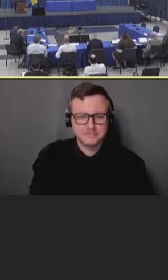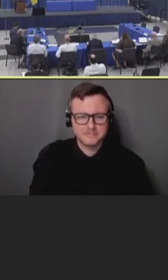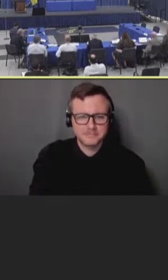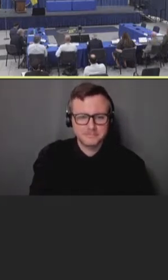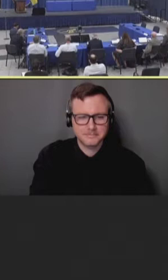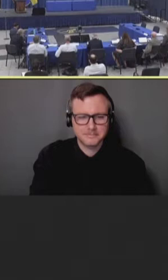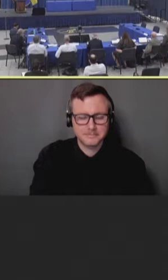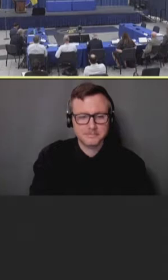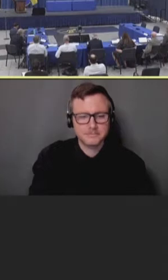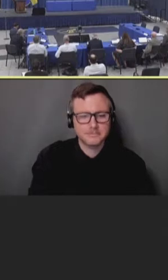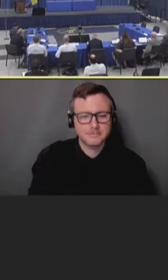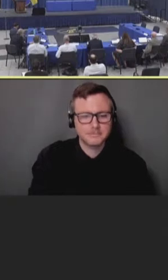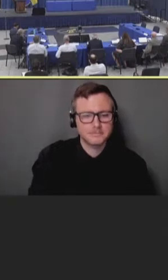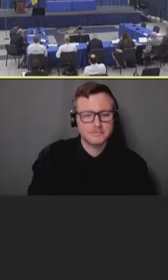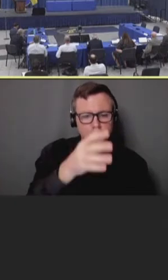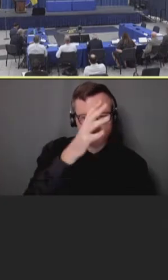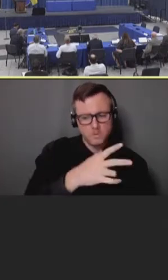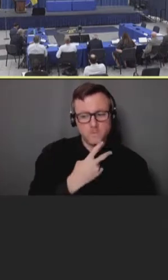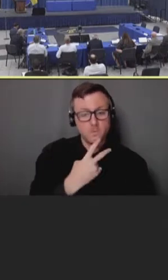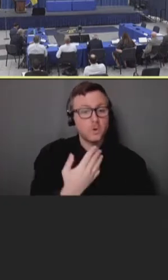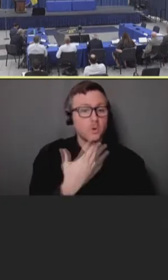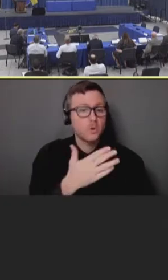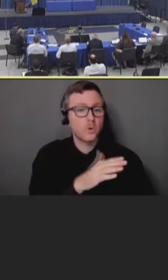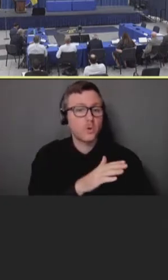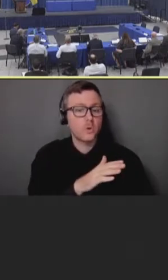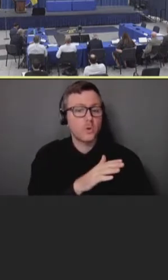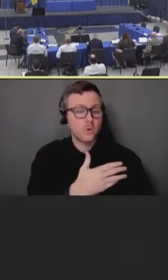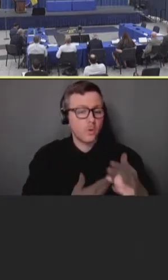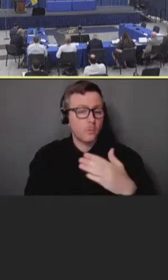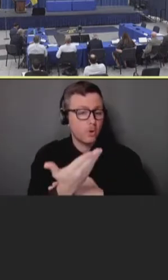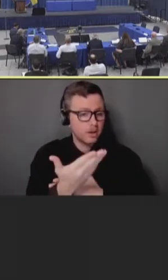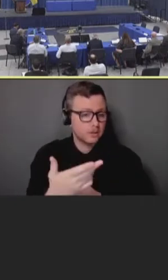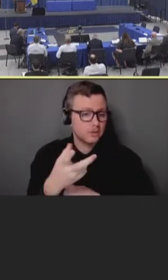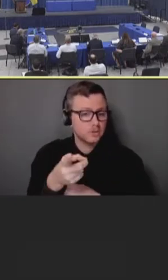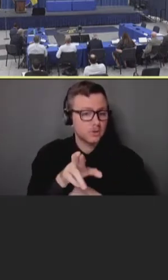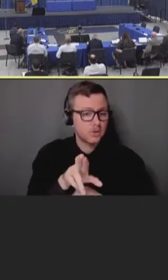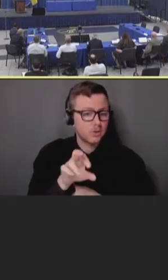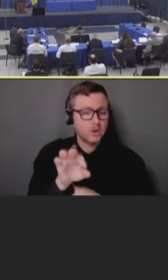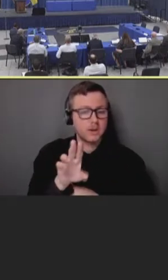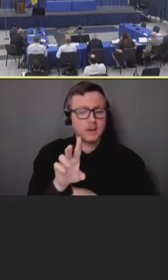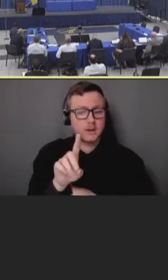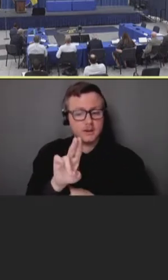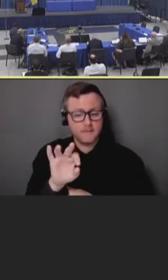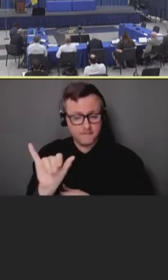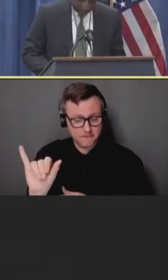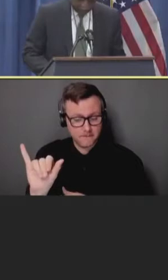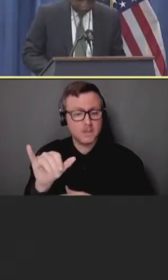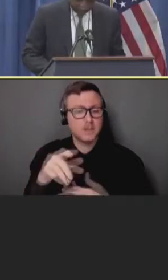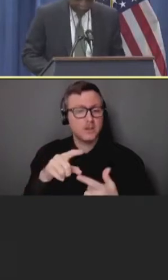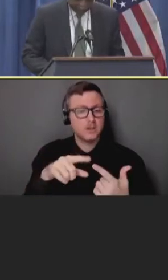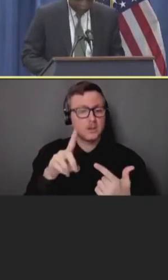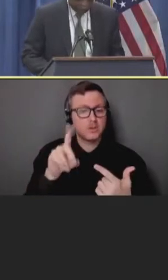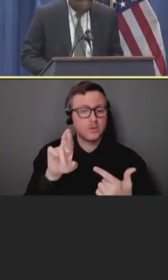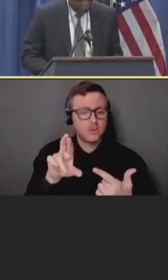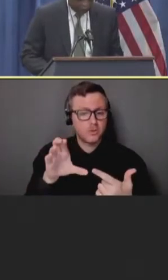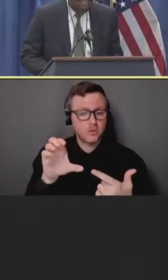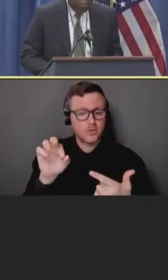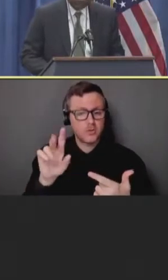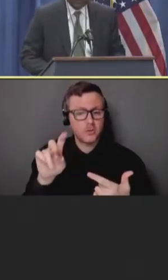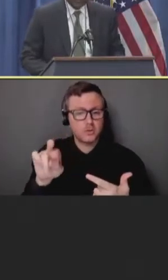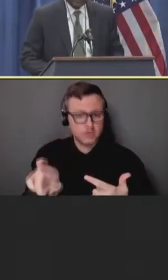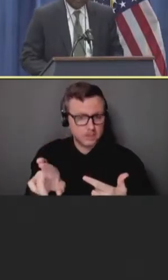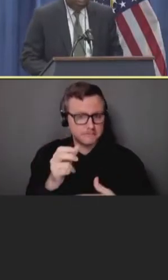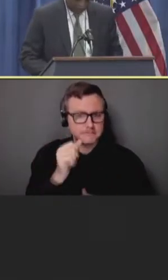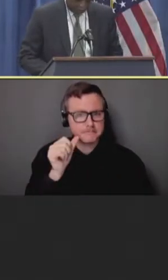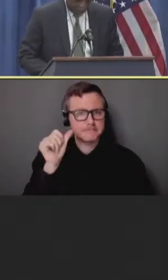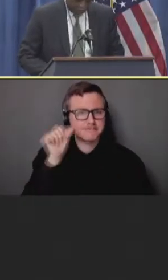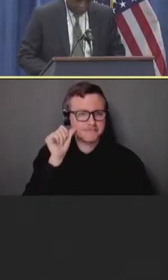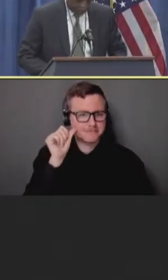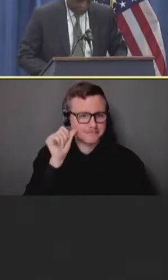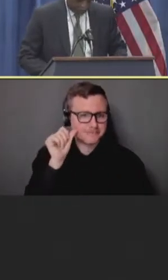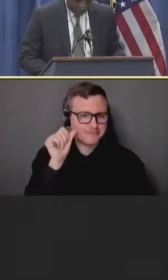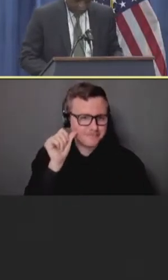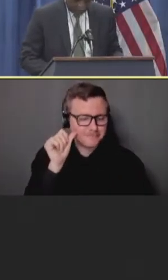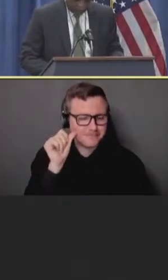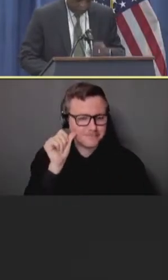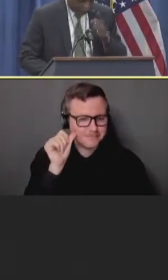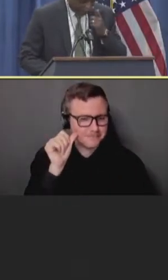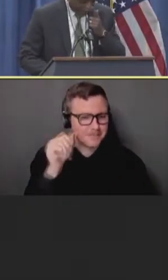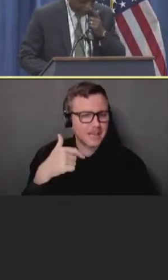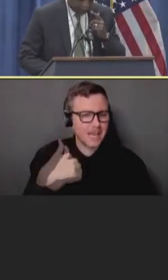Good morning. Actually, Dr. Duffy and Dr. Carter yesterday have made my job a lot easier,